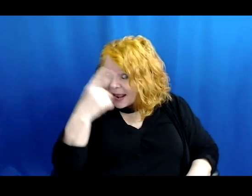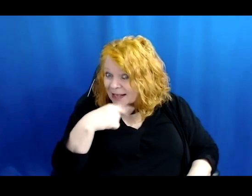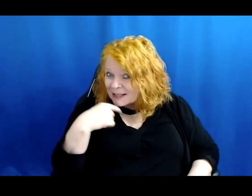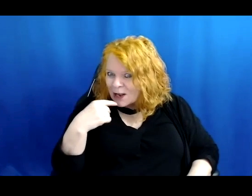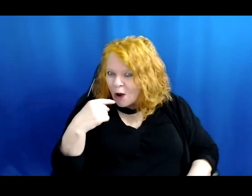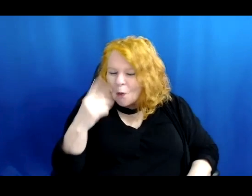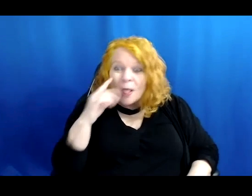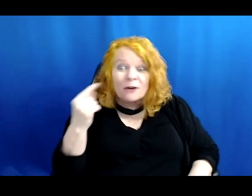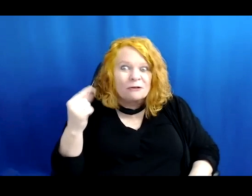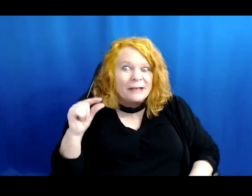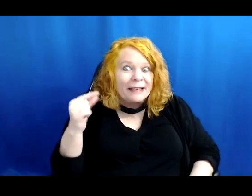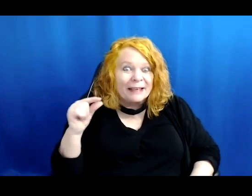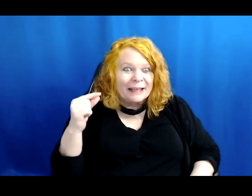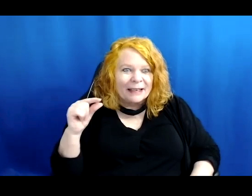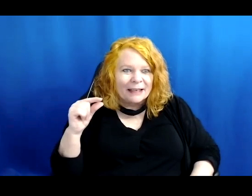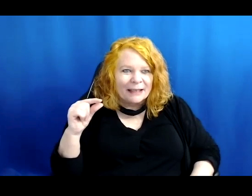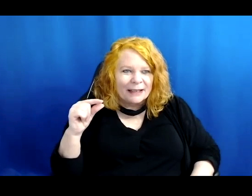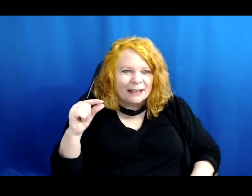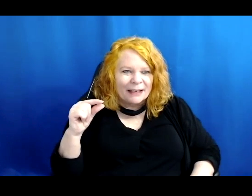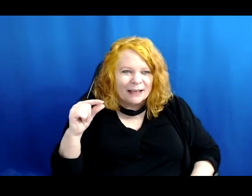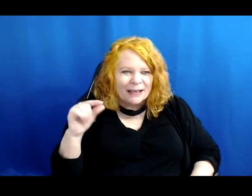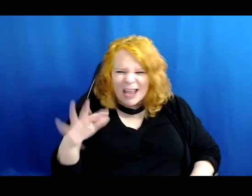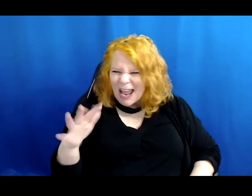It looks yellow in this light. It’s not very good lighting here.